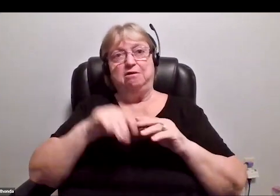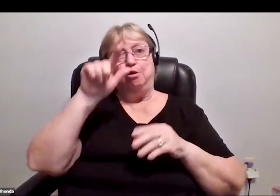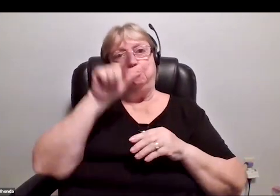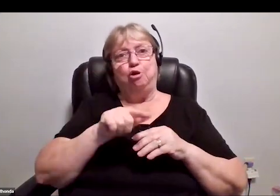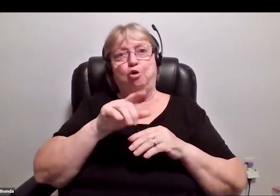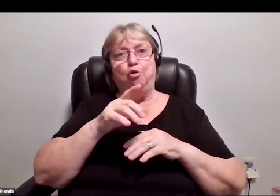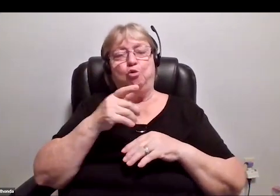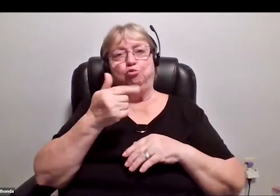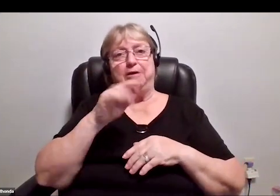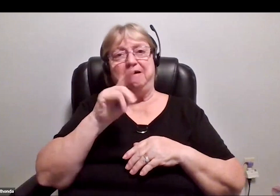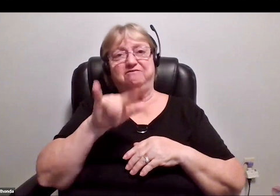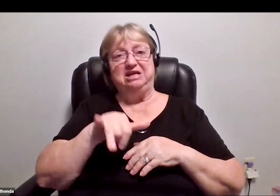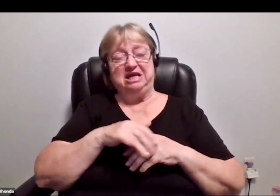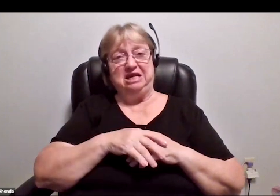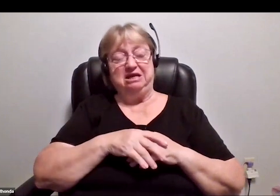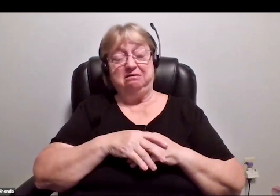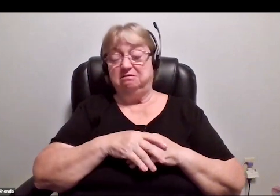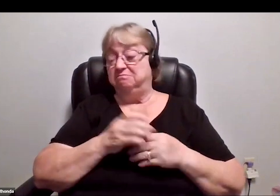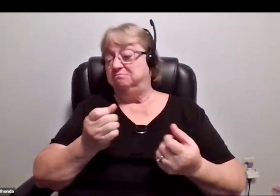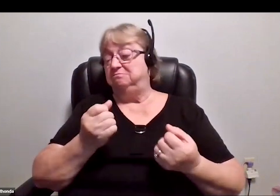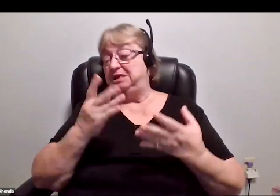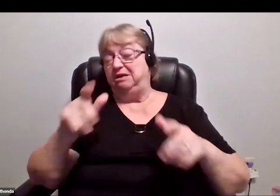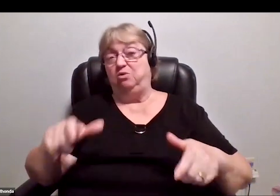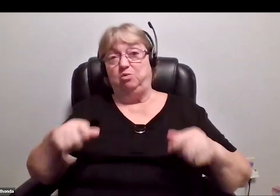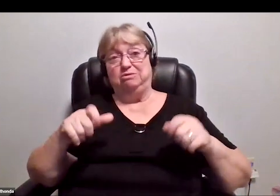In fact, a lot of wheelchair users who have a lot